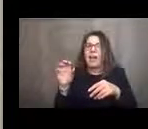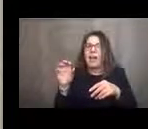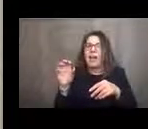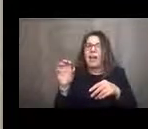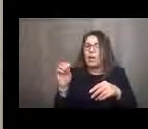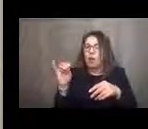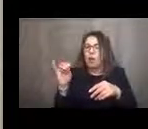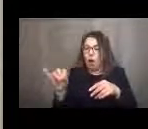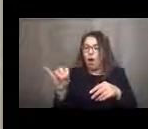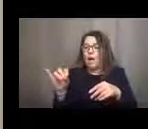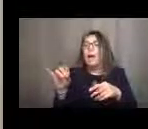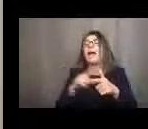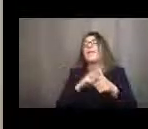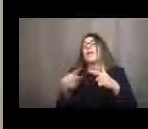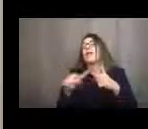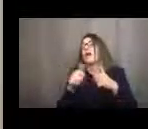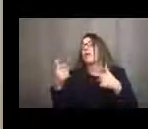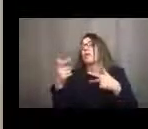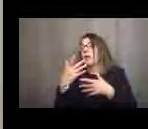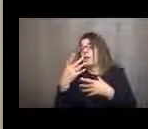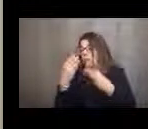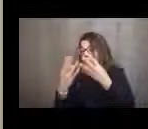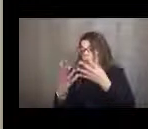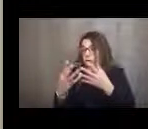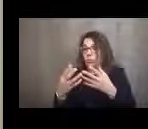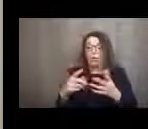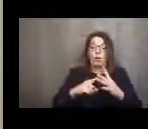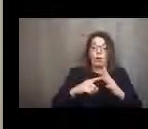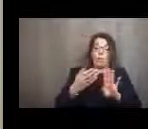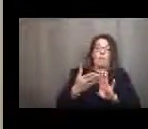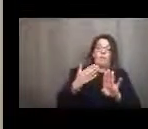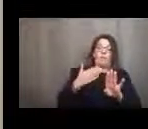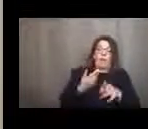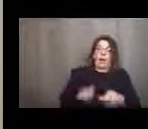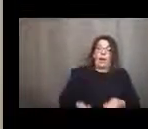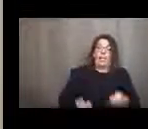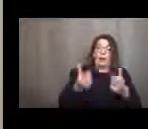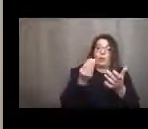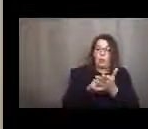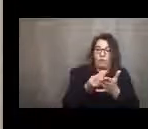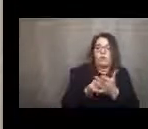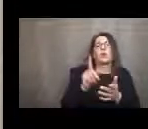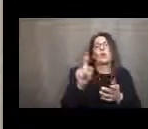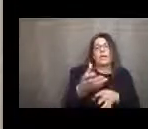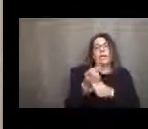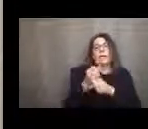The original report is due prior to the expenditure of funds under a new award